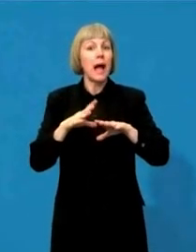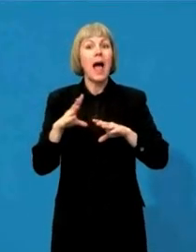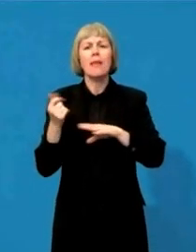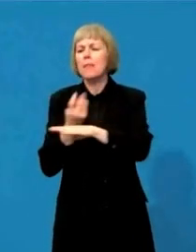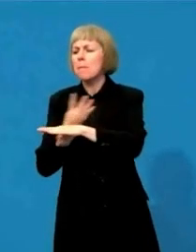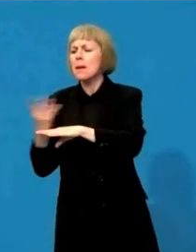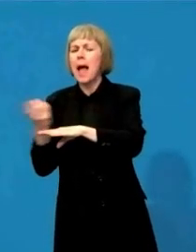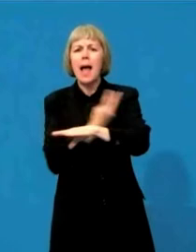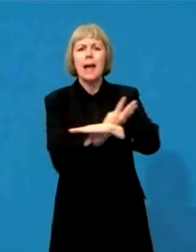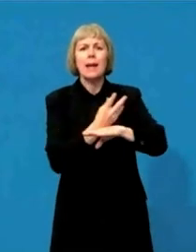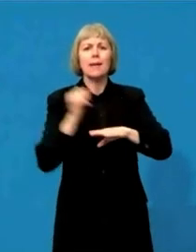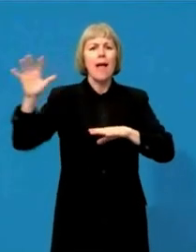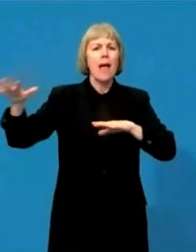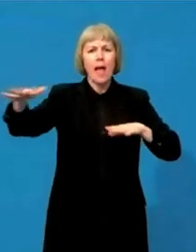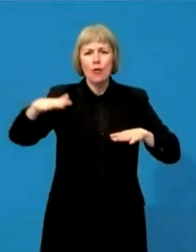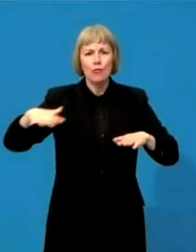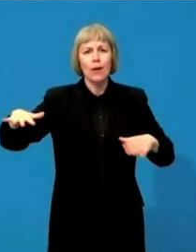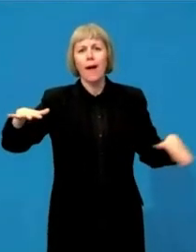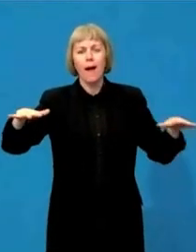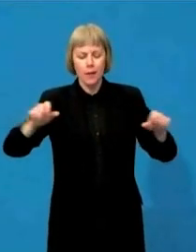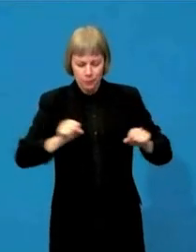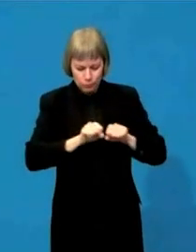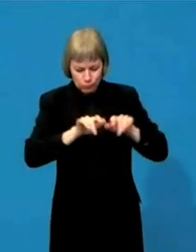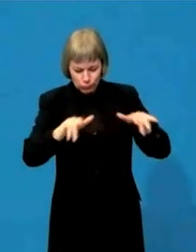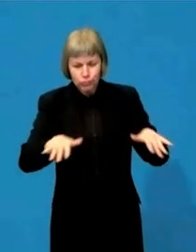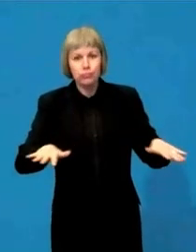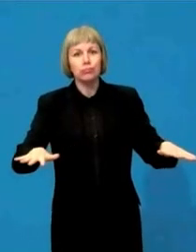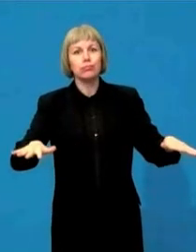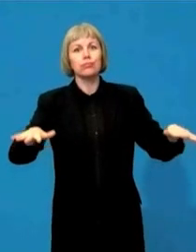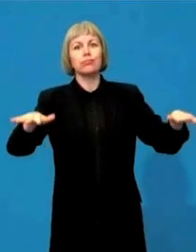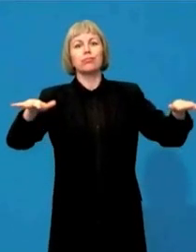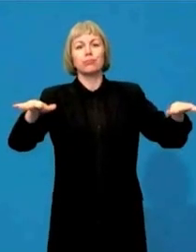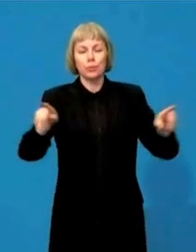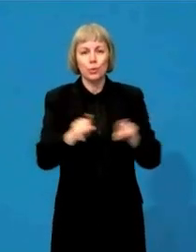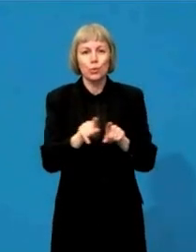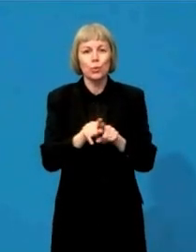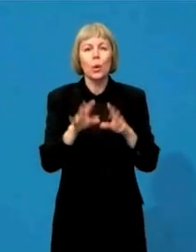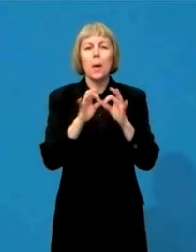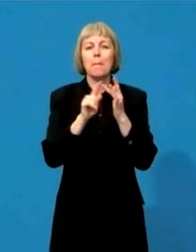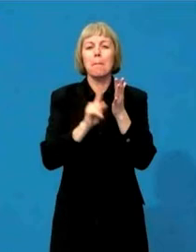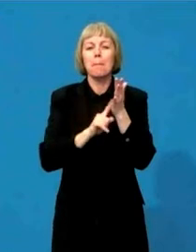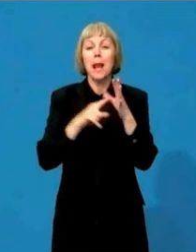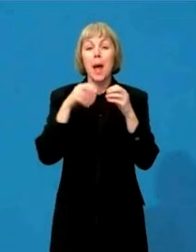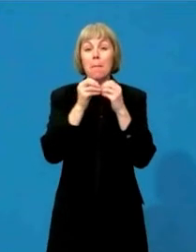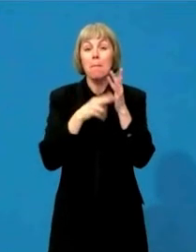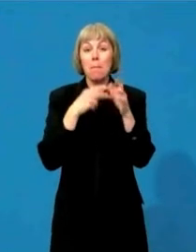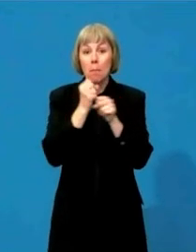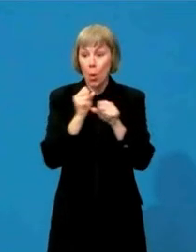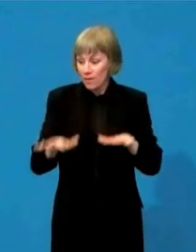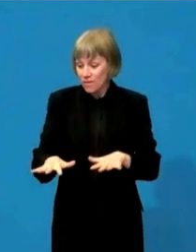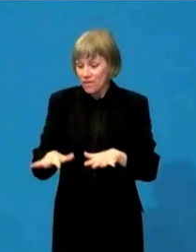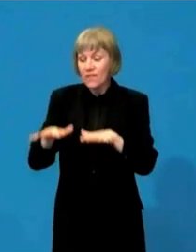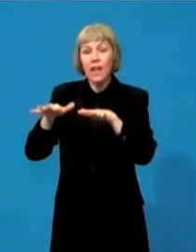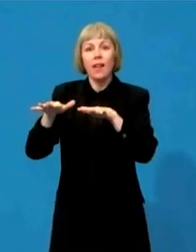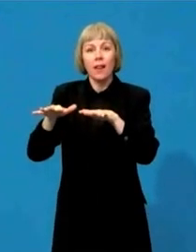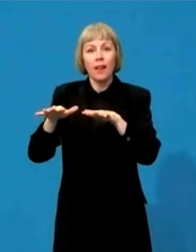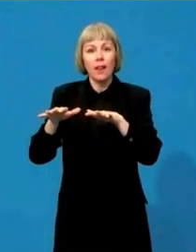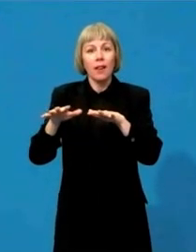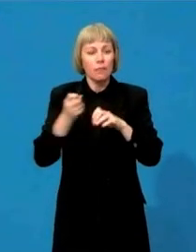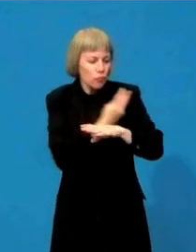And so that water isn't just seen as going out to sea, that it is rejuvenating and